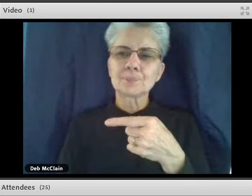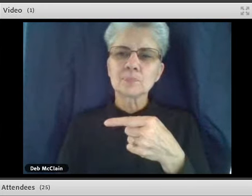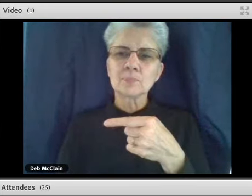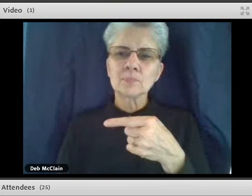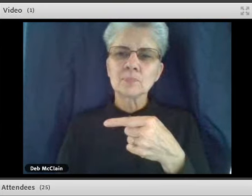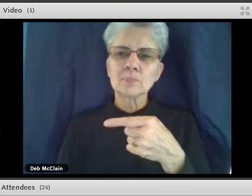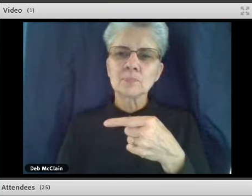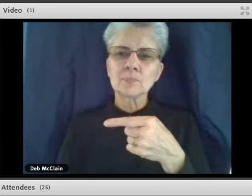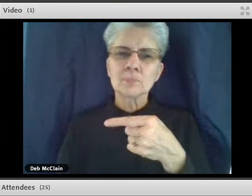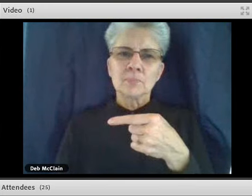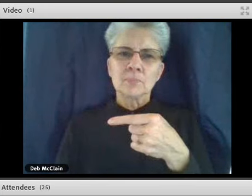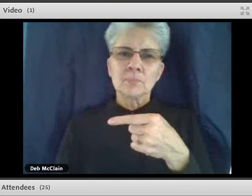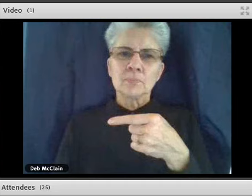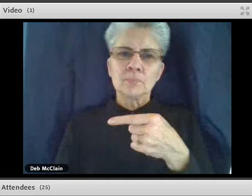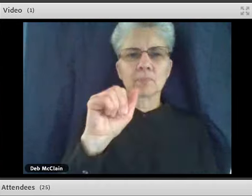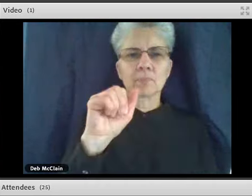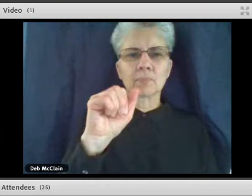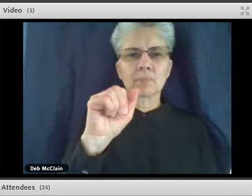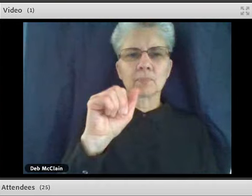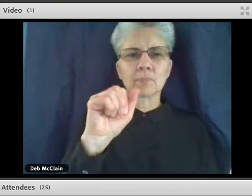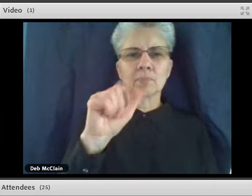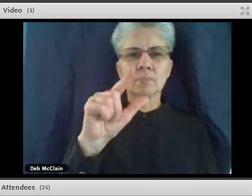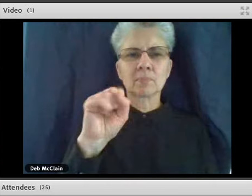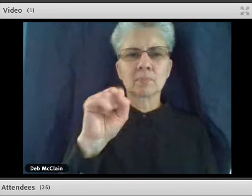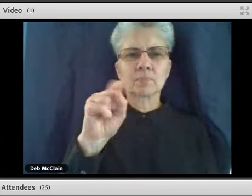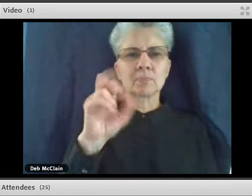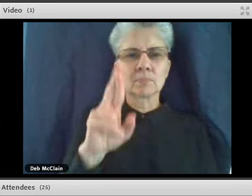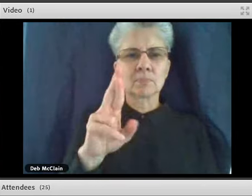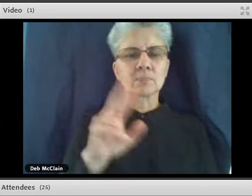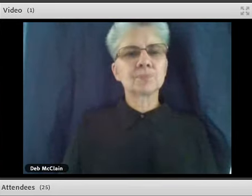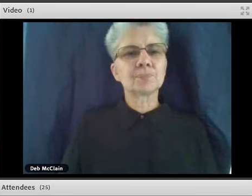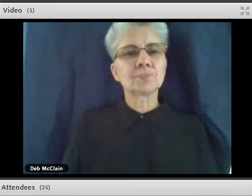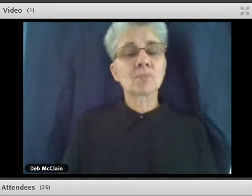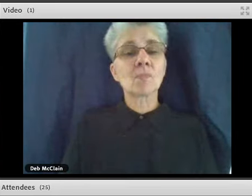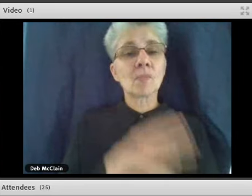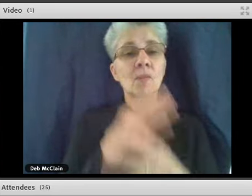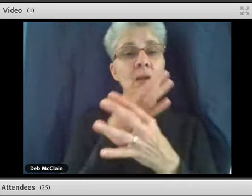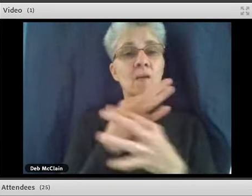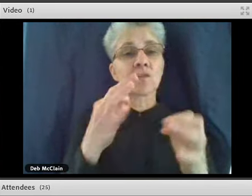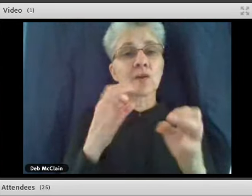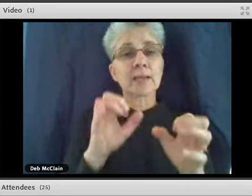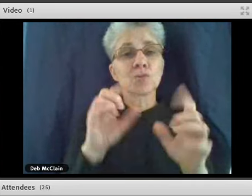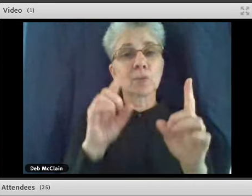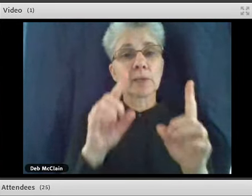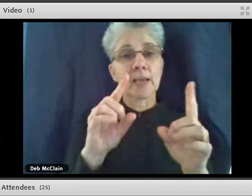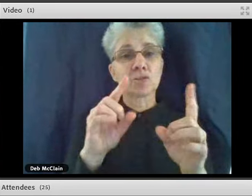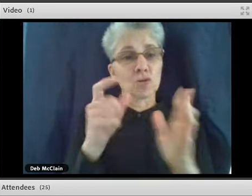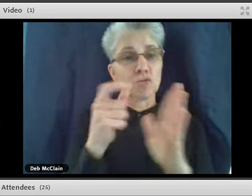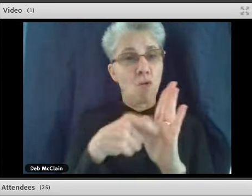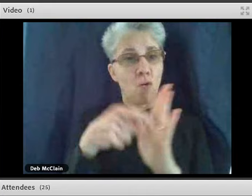Again, here's kind of an example for Google Scholar. OAlster, which is through OCLC.